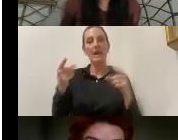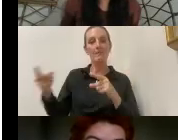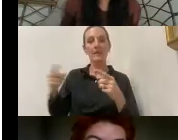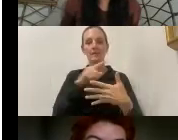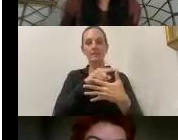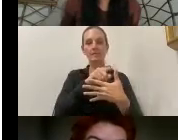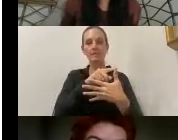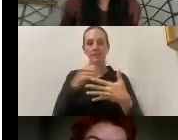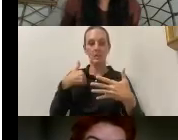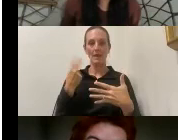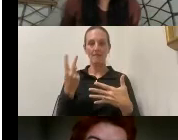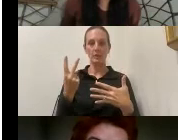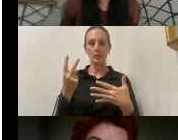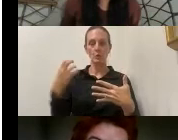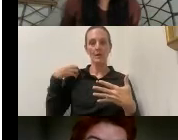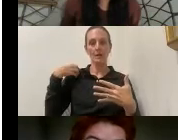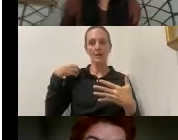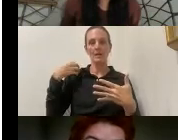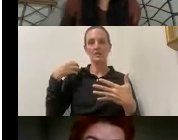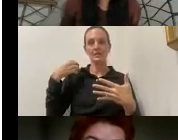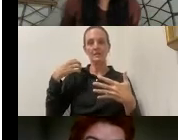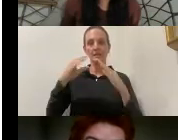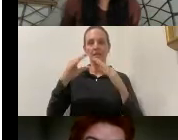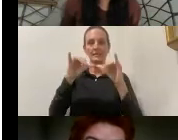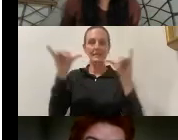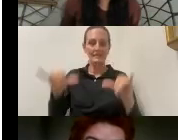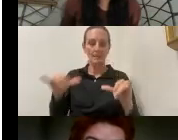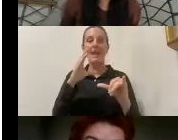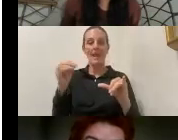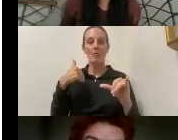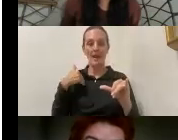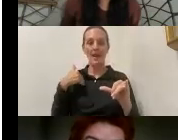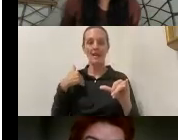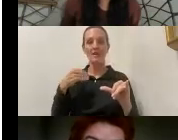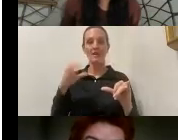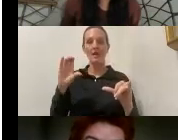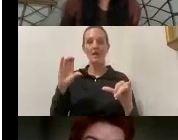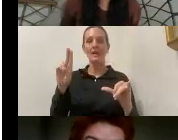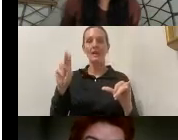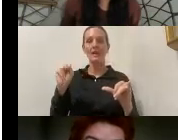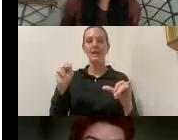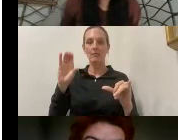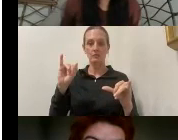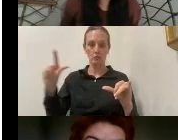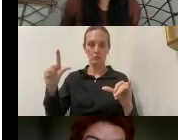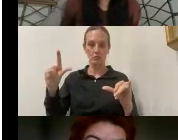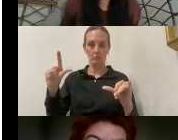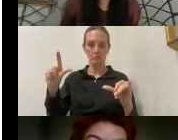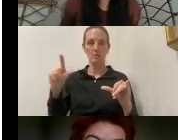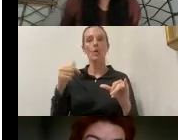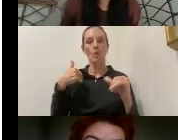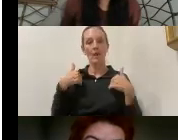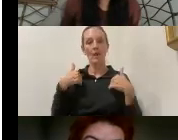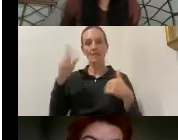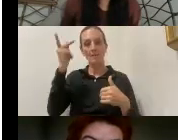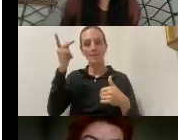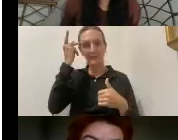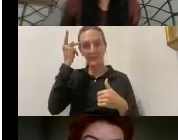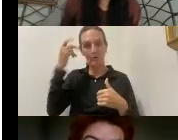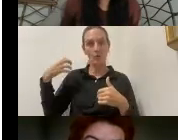system and a council that is very unique, we have a political chief and cultural chief.